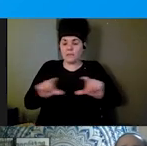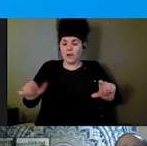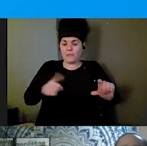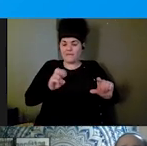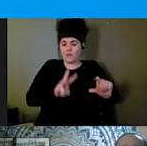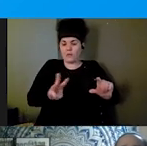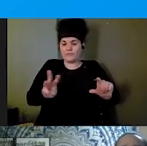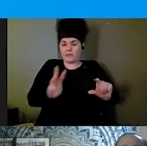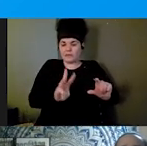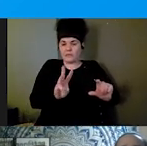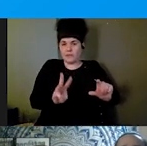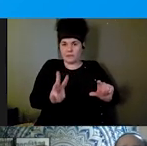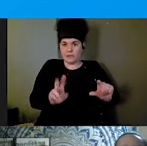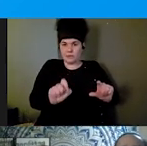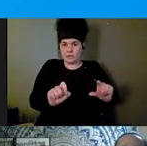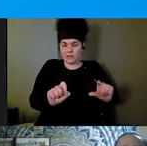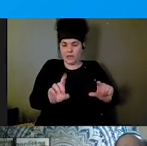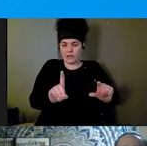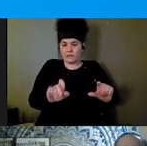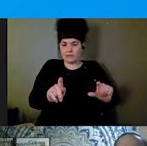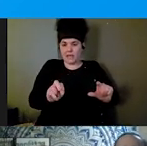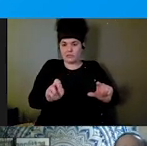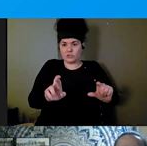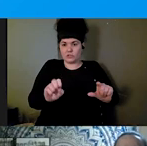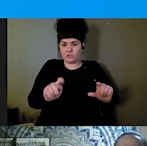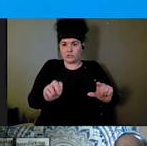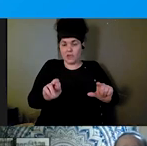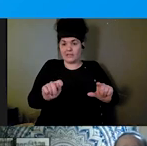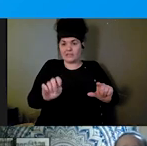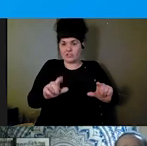www.disasterstrategies.org.